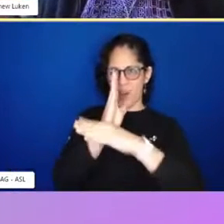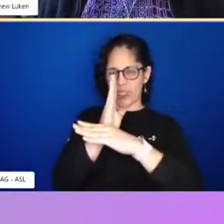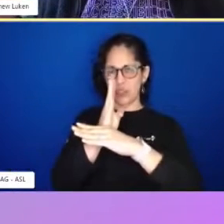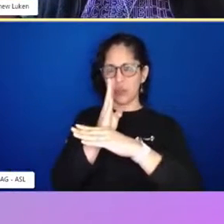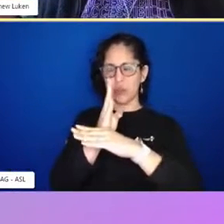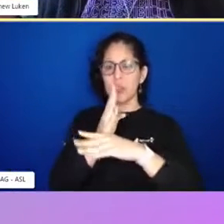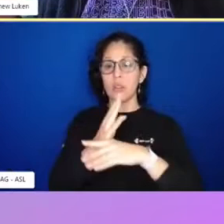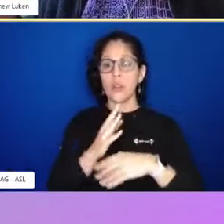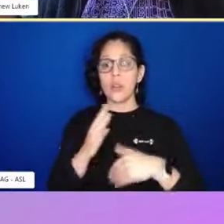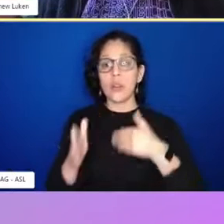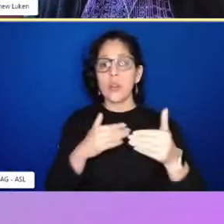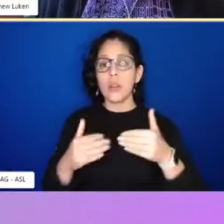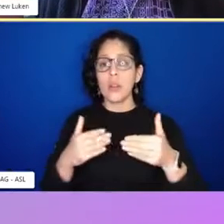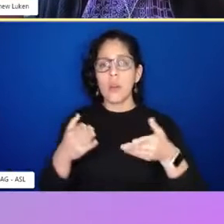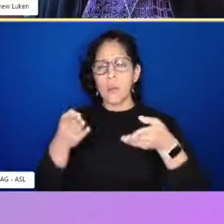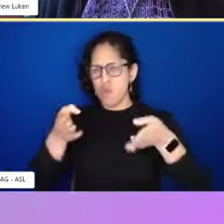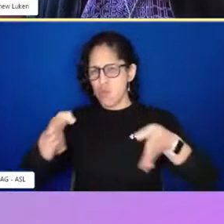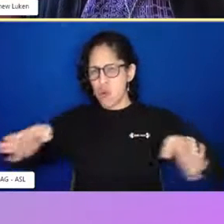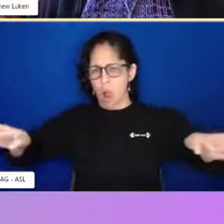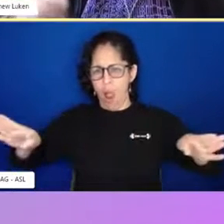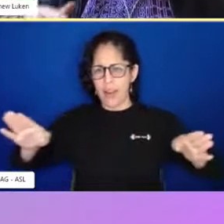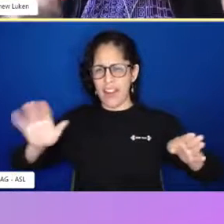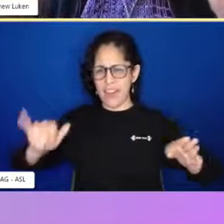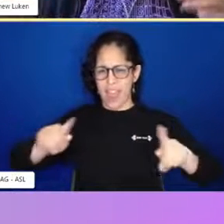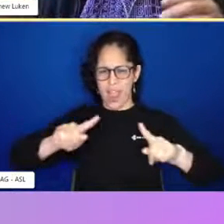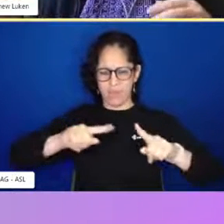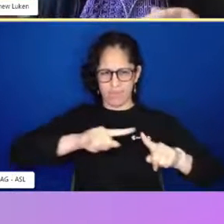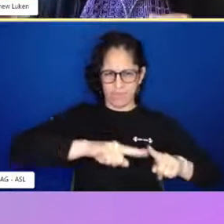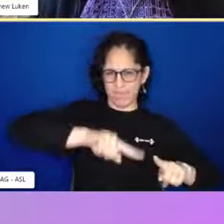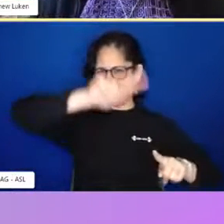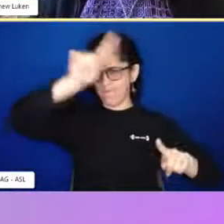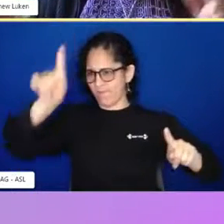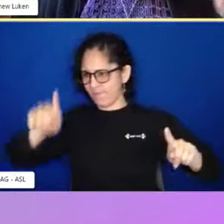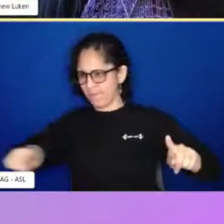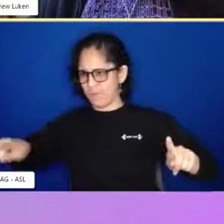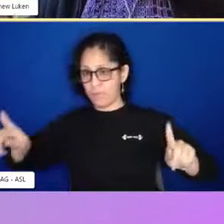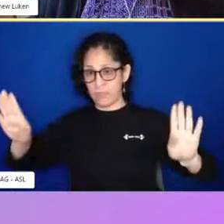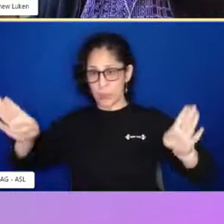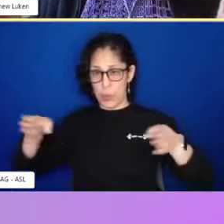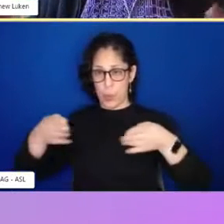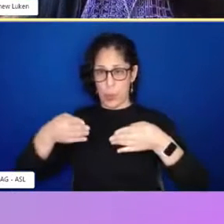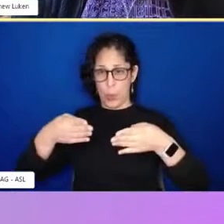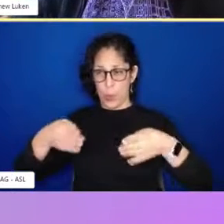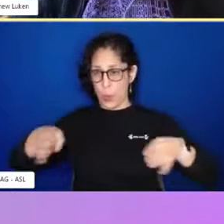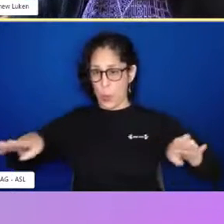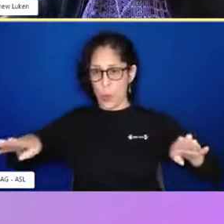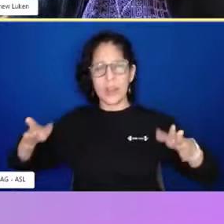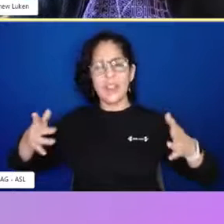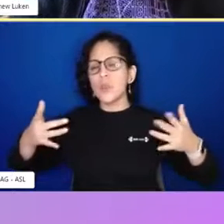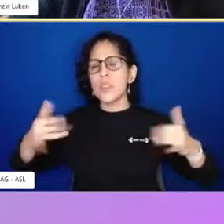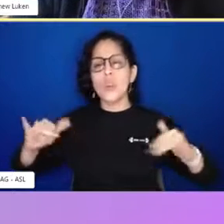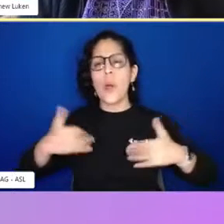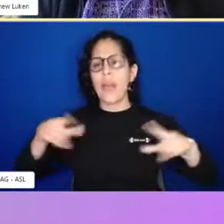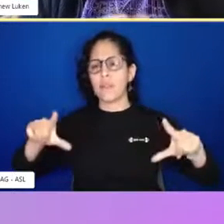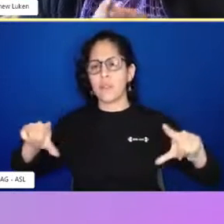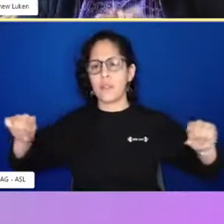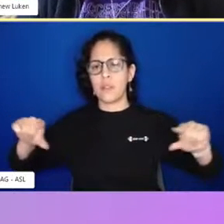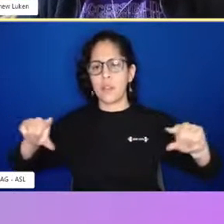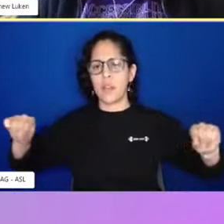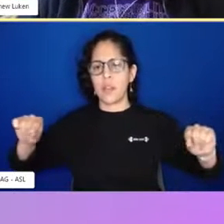distribution law. So regardless of how far or how broad you take into account that bell curve, there is